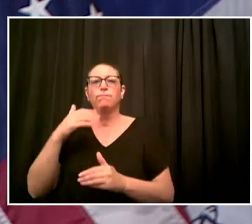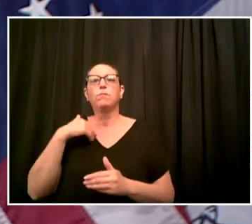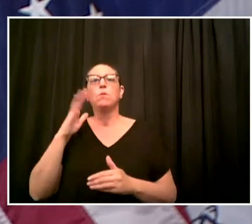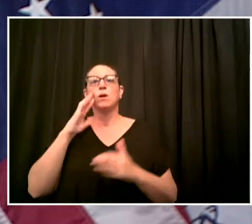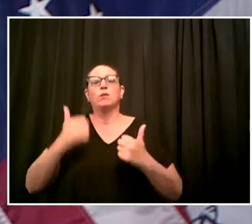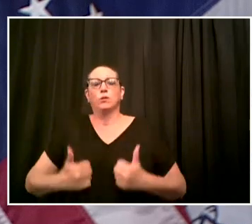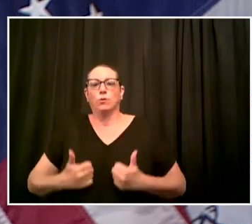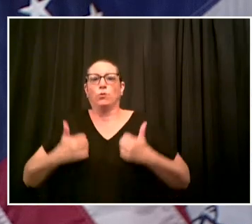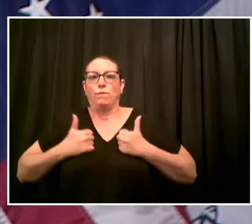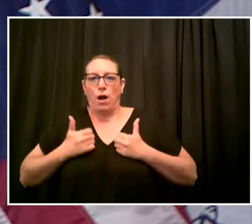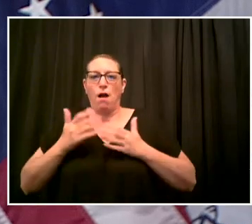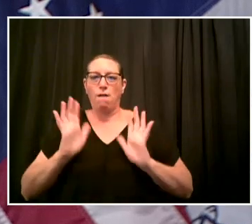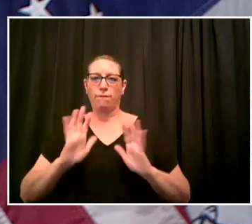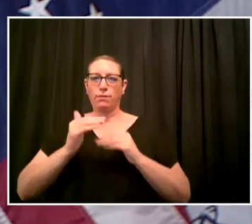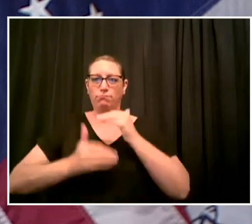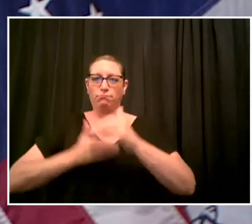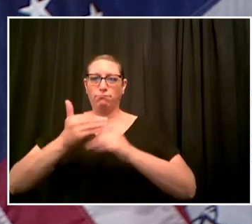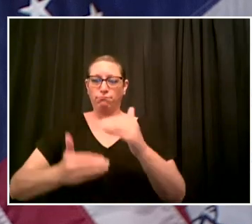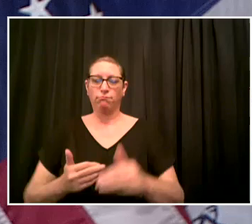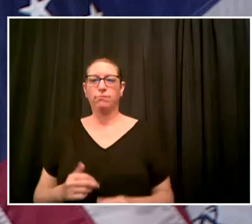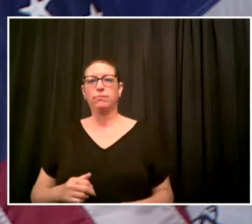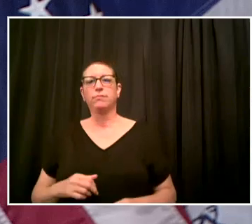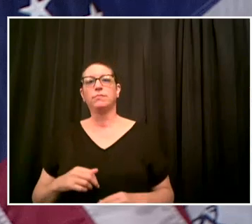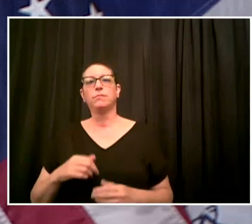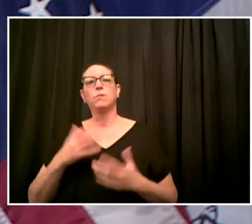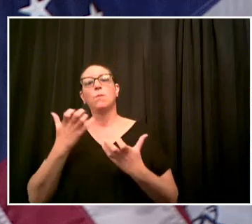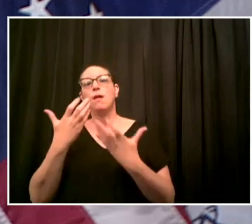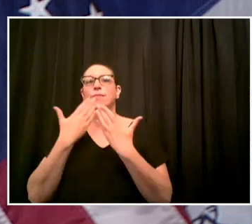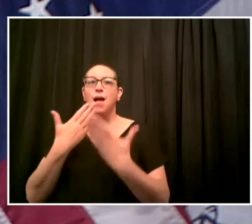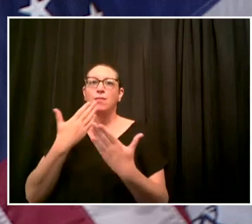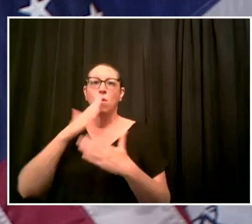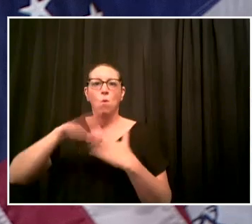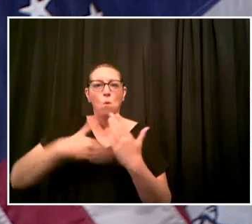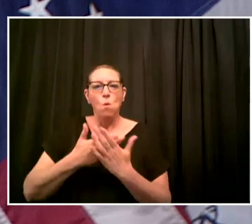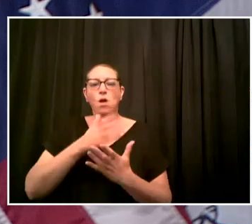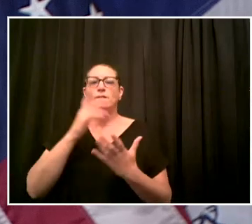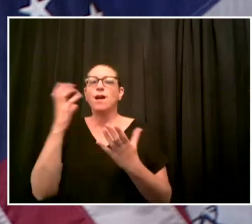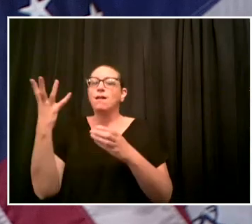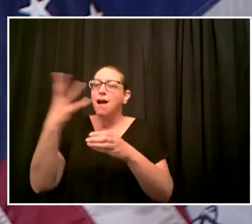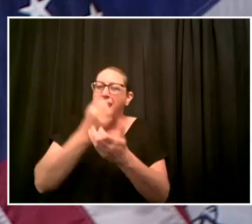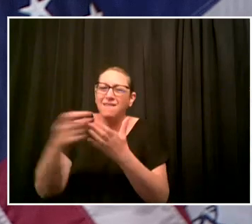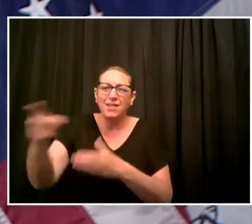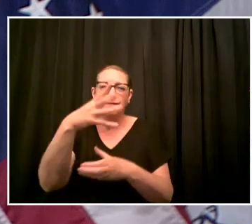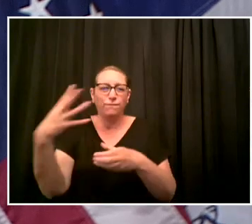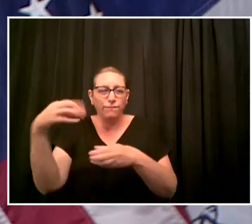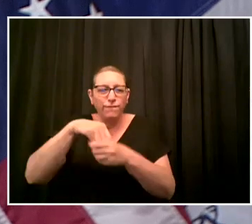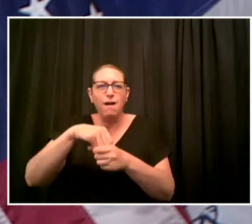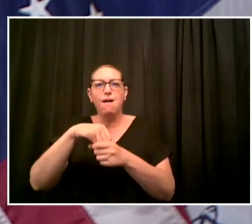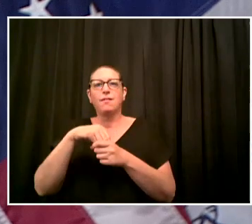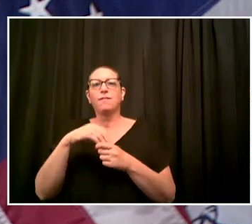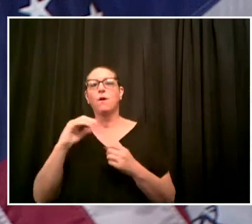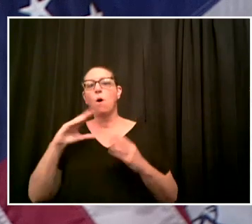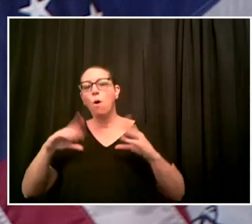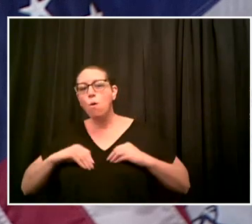ORF PASNGSI THESE BILLS ON BEHALF OF THE NEW YORK CITY HSOPILITATY LINE AND SMALL BUSINESS OWNERS